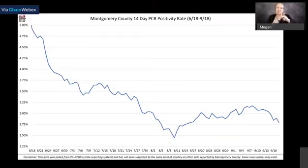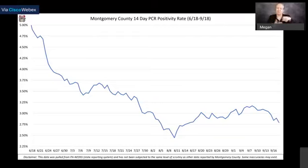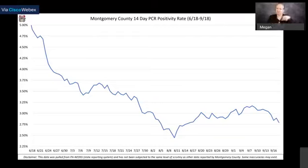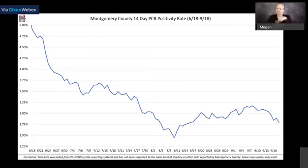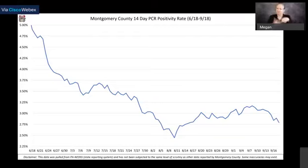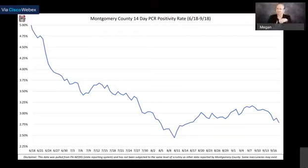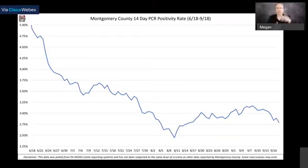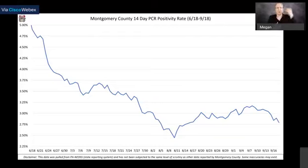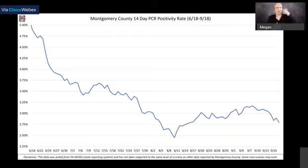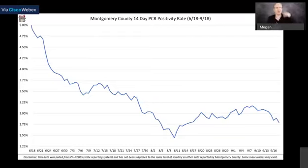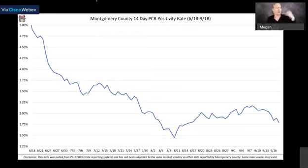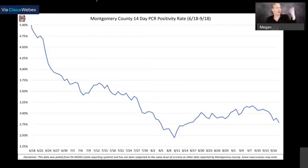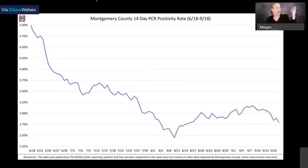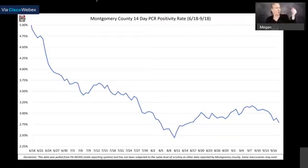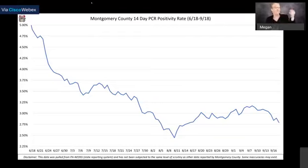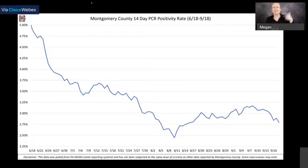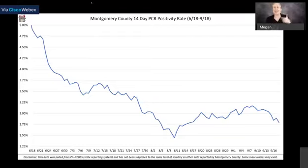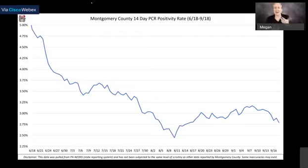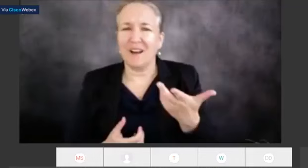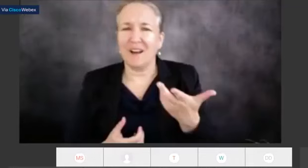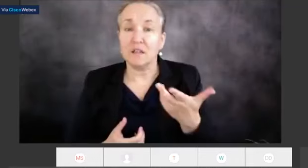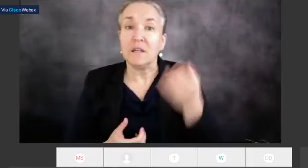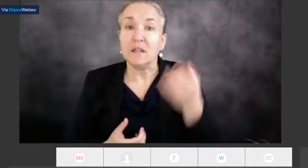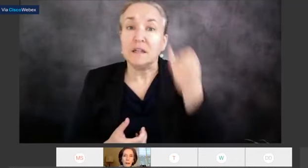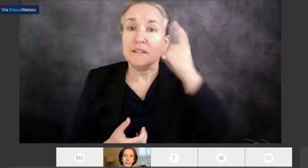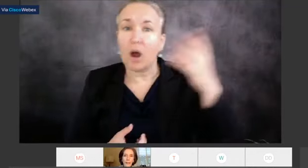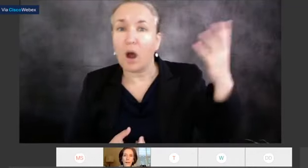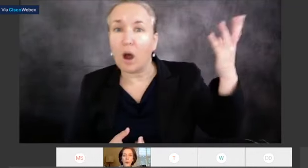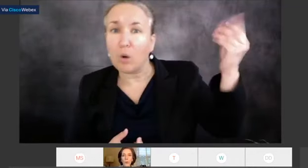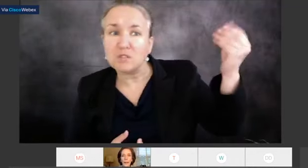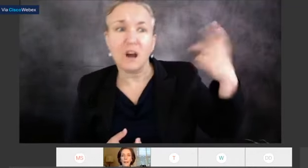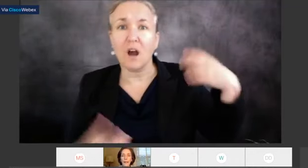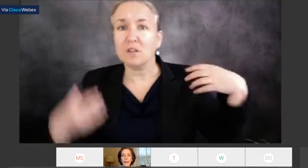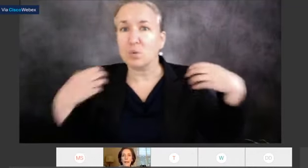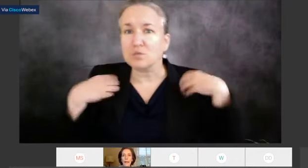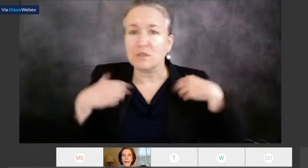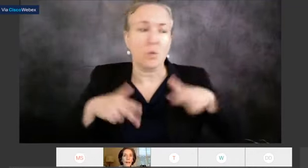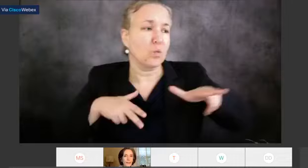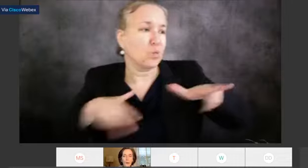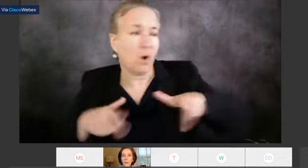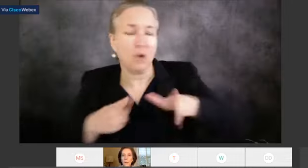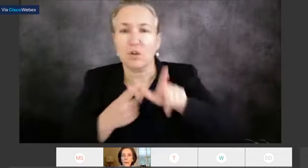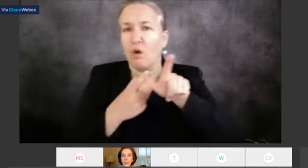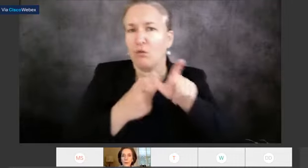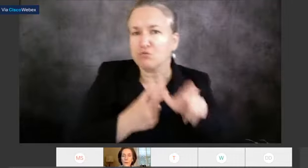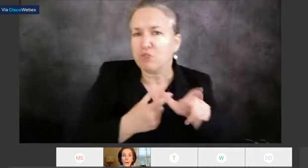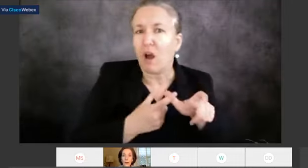outside if you're outside and you're walking or running and not near anyone else you don't have